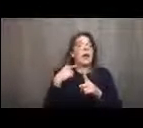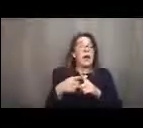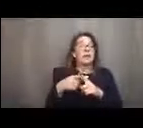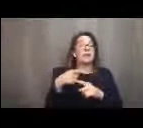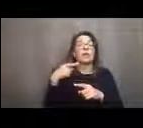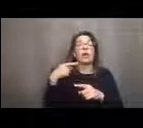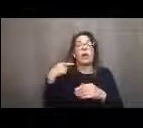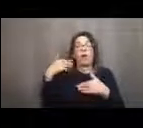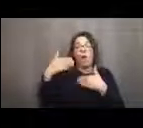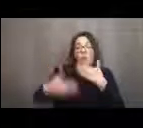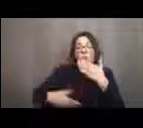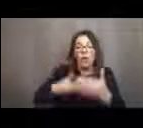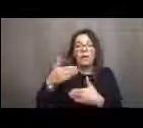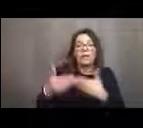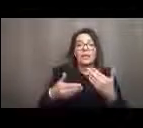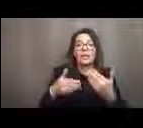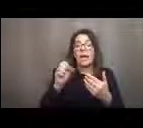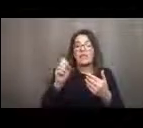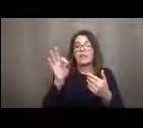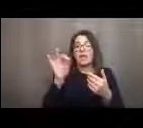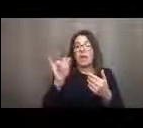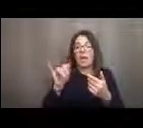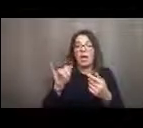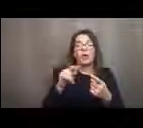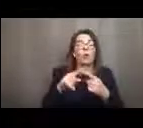as we are addressing foreign influence efforts.